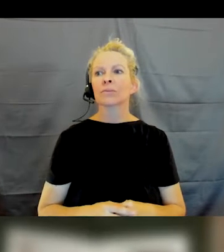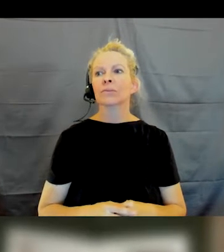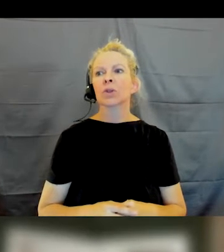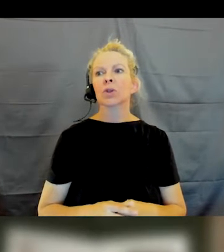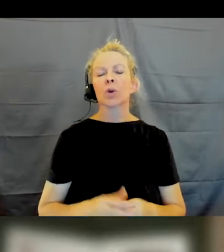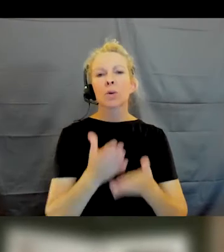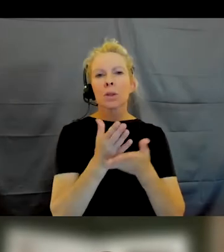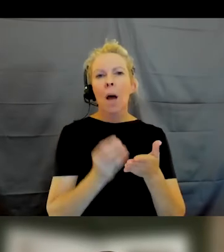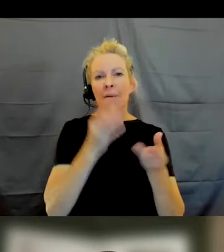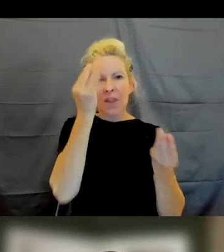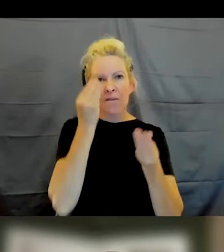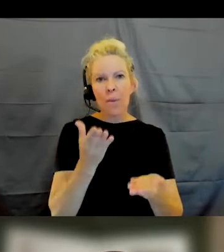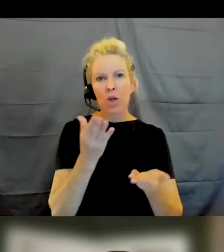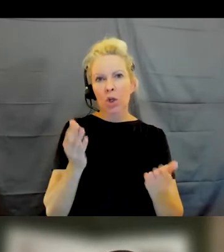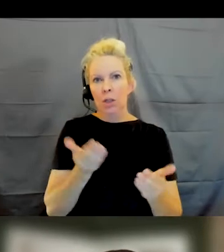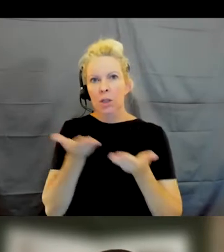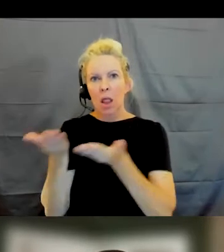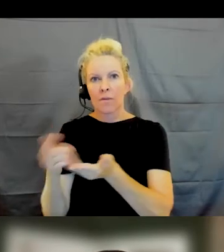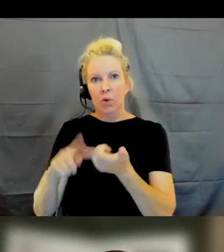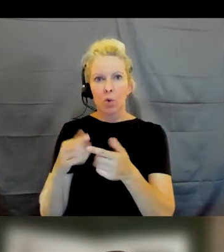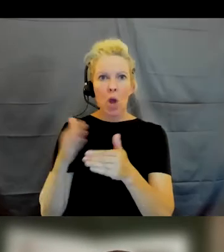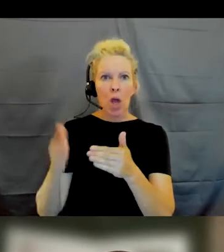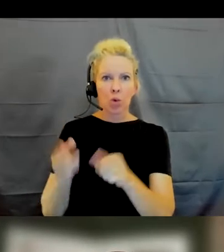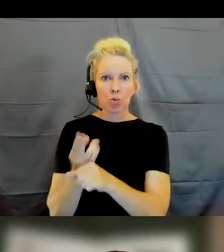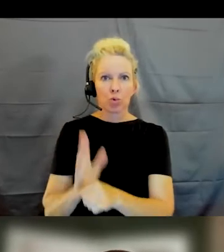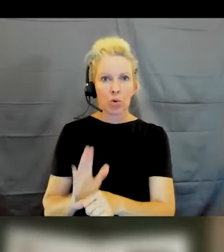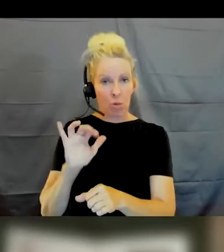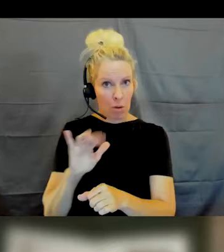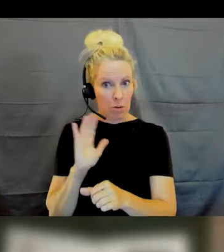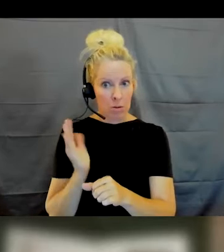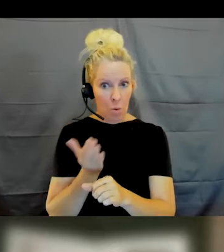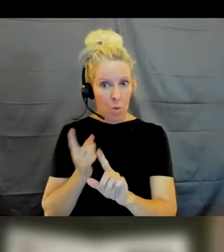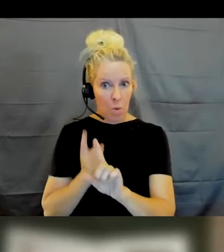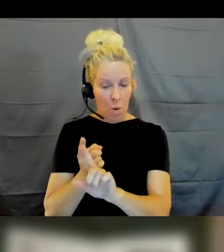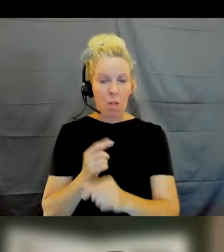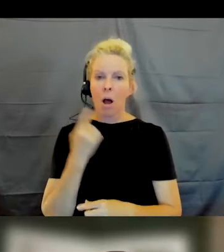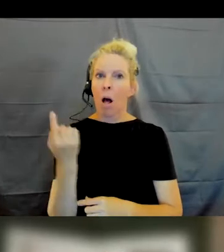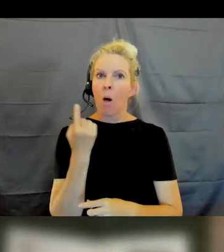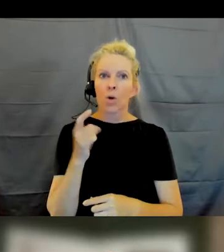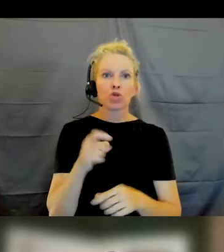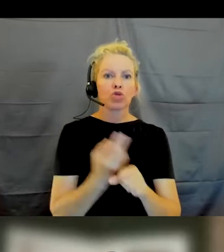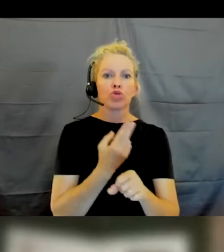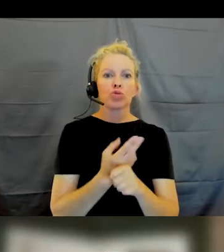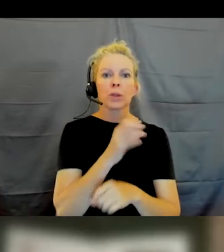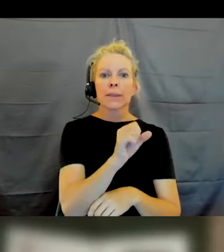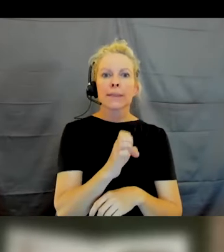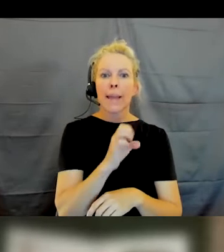your end user. That is the goal, right? We should always use the magic HTML where appropriate. That